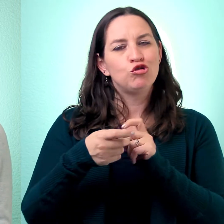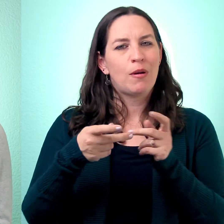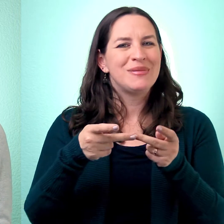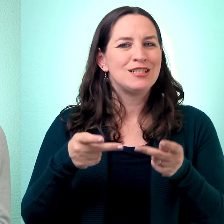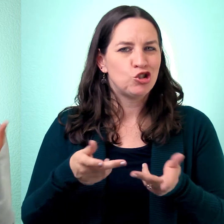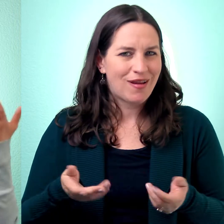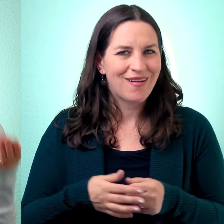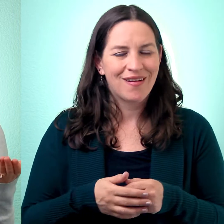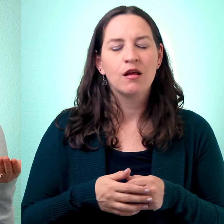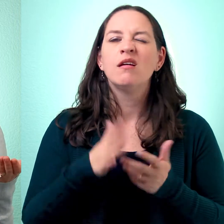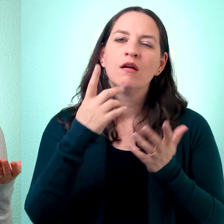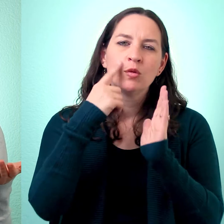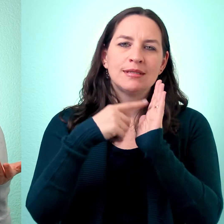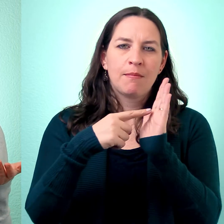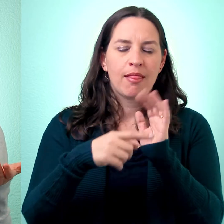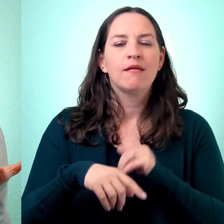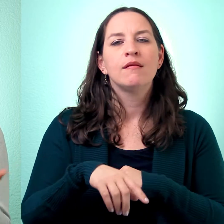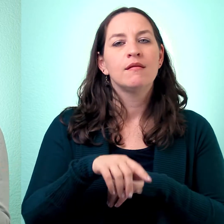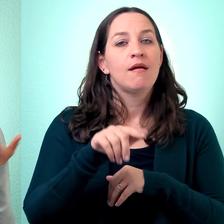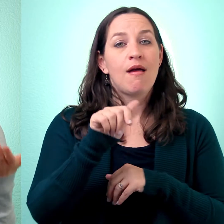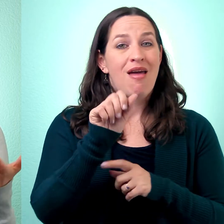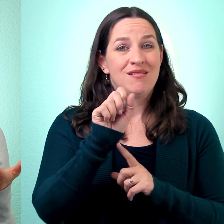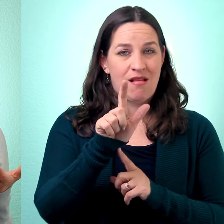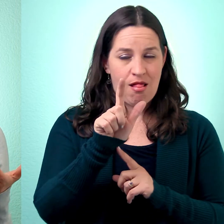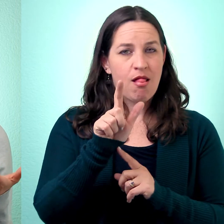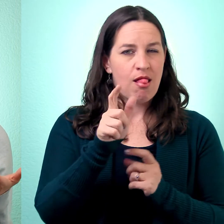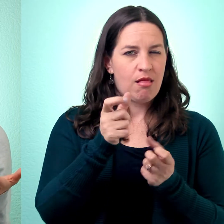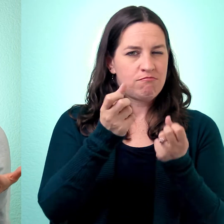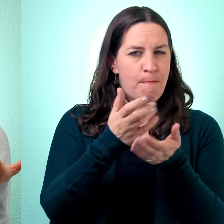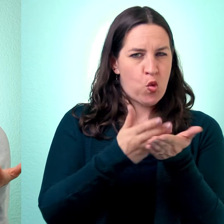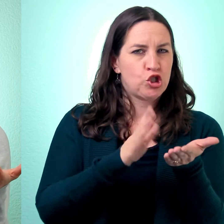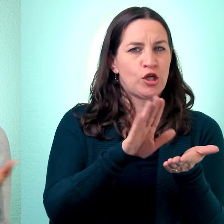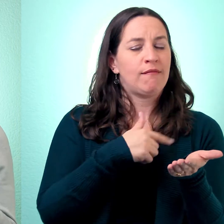So when I'm doing the ASL portion, I like to talk to the test administrator ahead of time and let